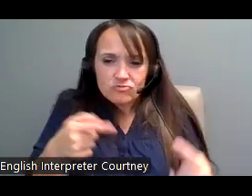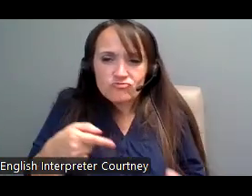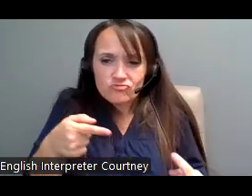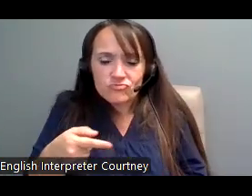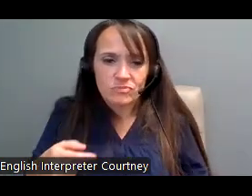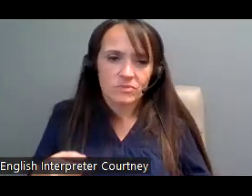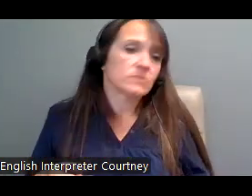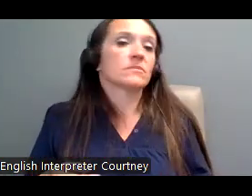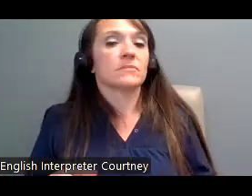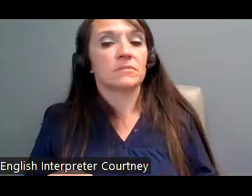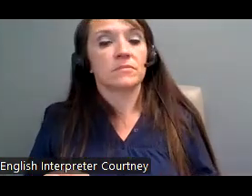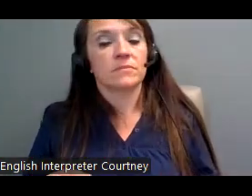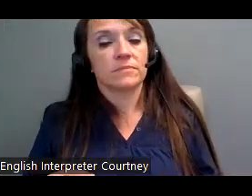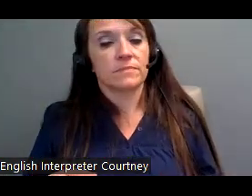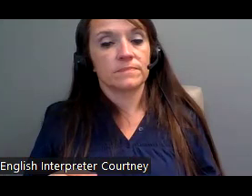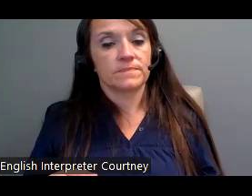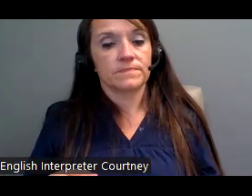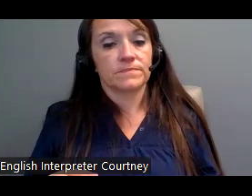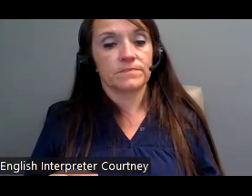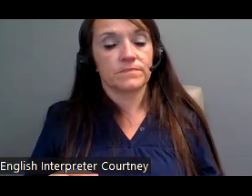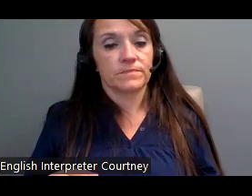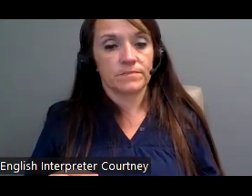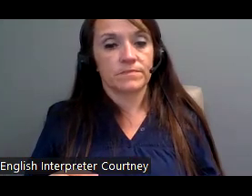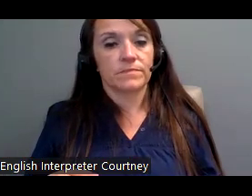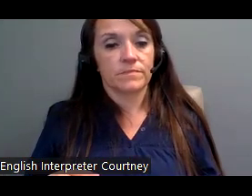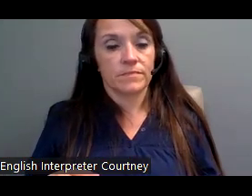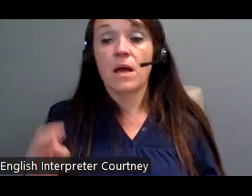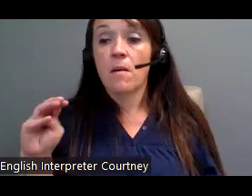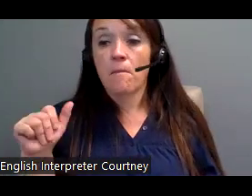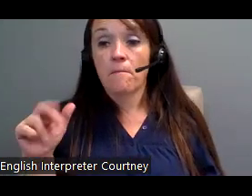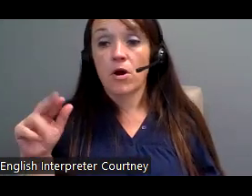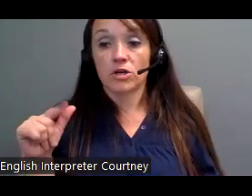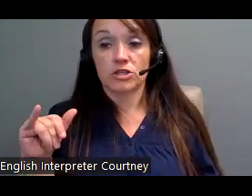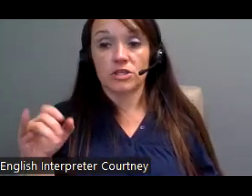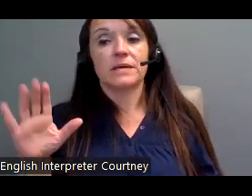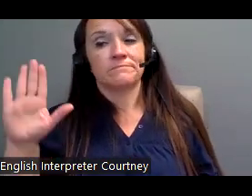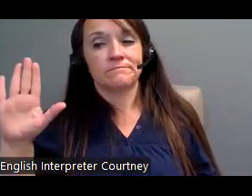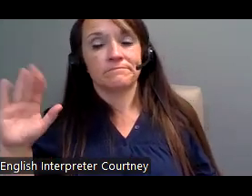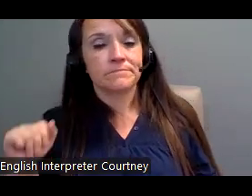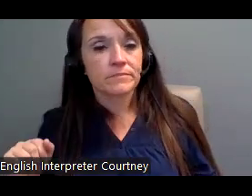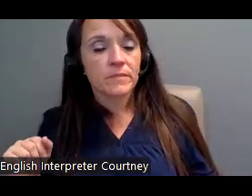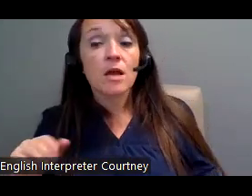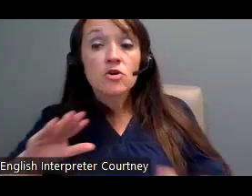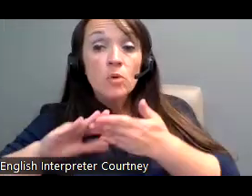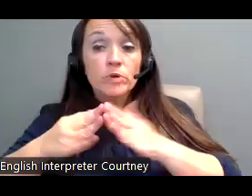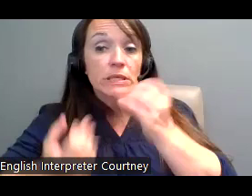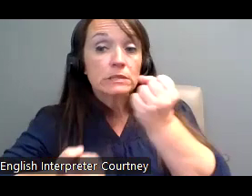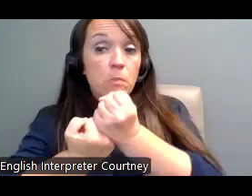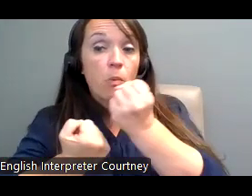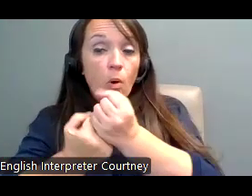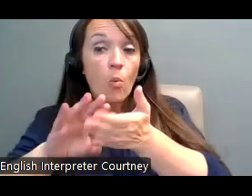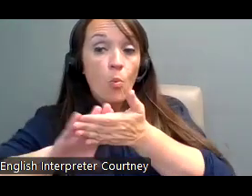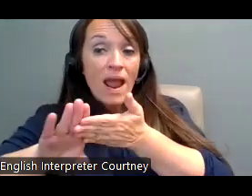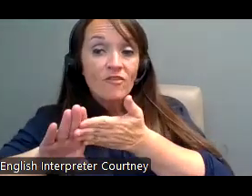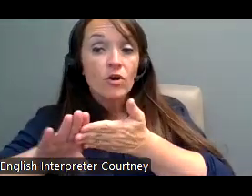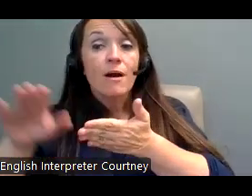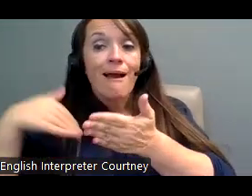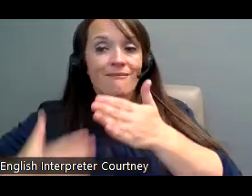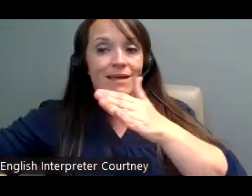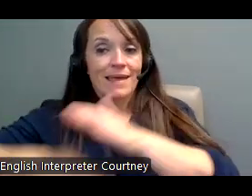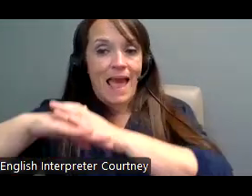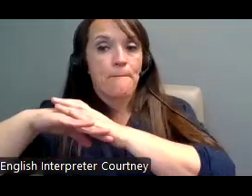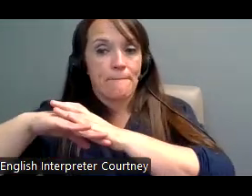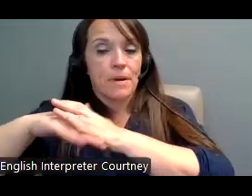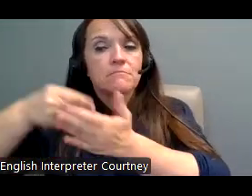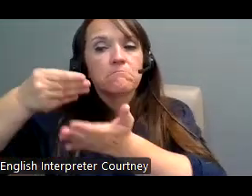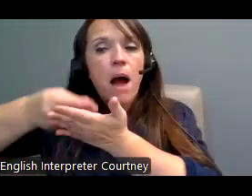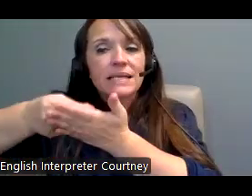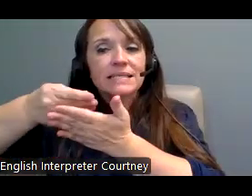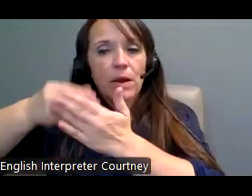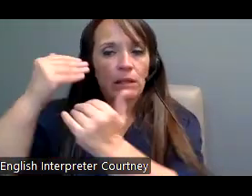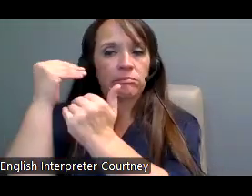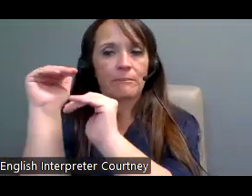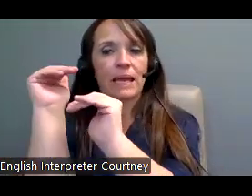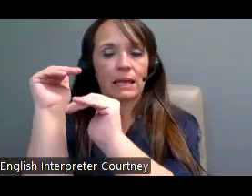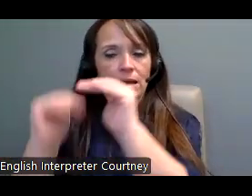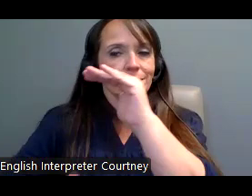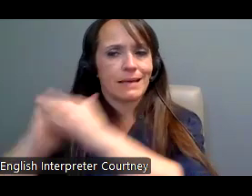one. The community support waiver is a capped waiver, it has monetary cap to it. I don't have that